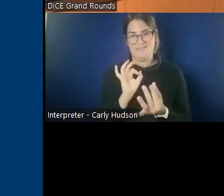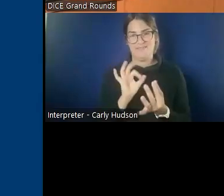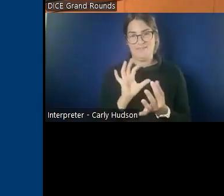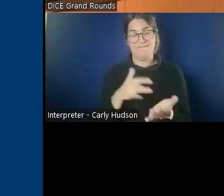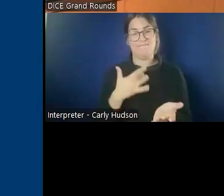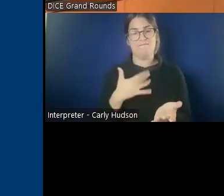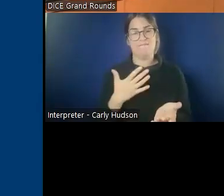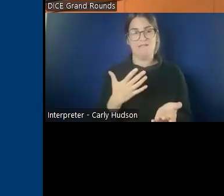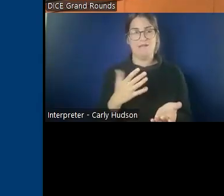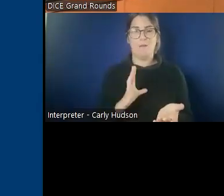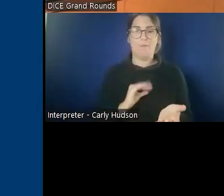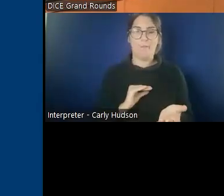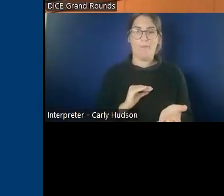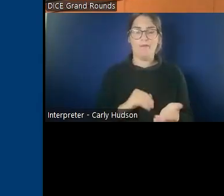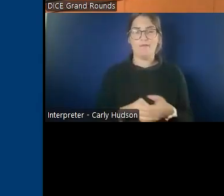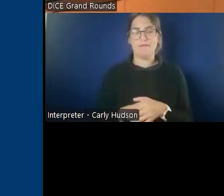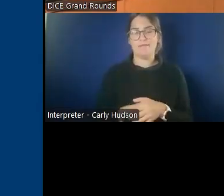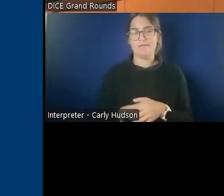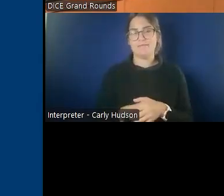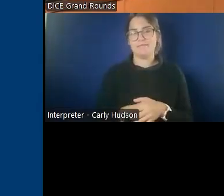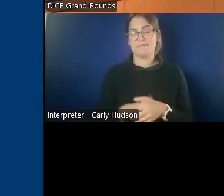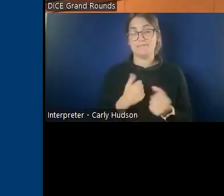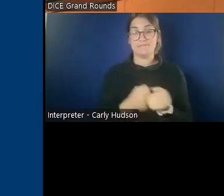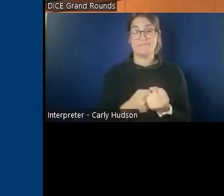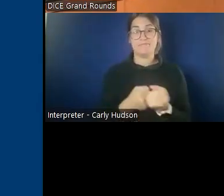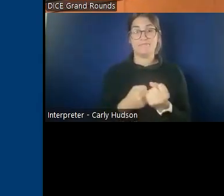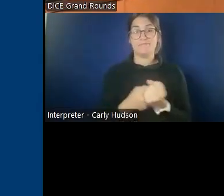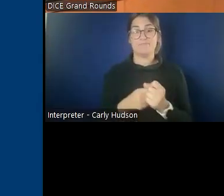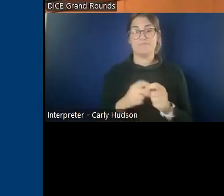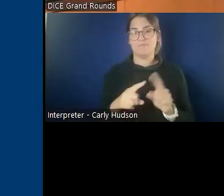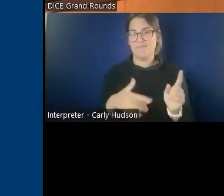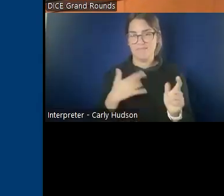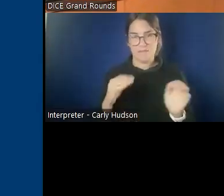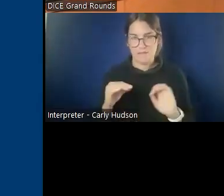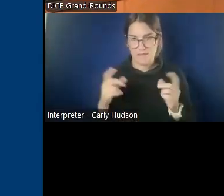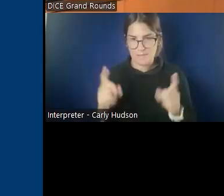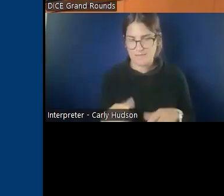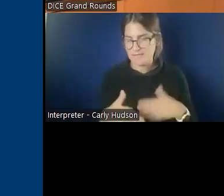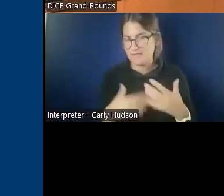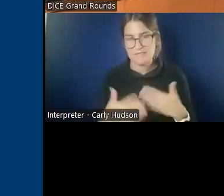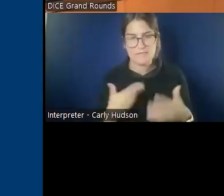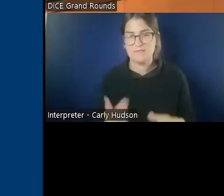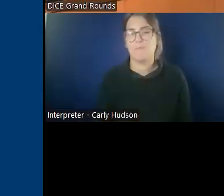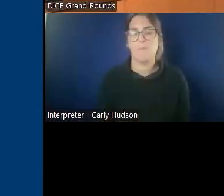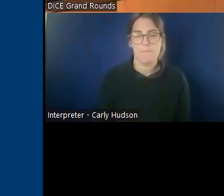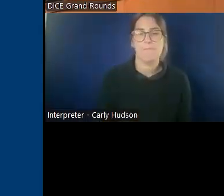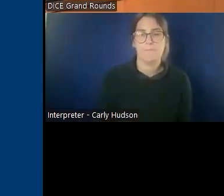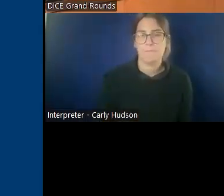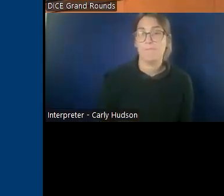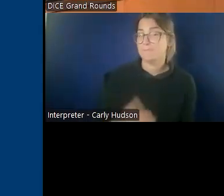when um we're advocating and doesn't feel like we're getting anywhere thank you um we've gotten